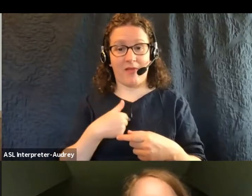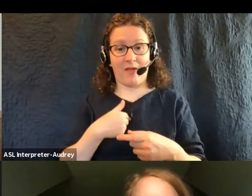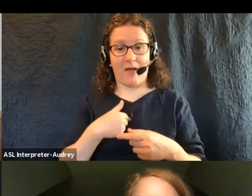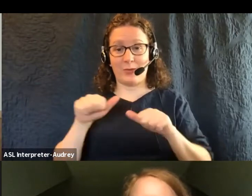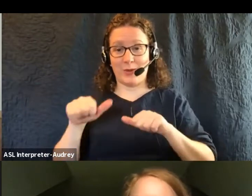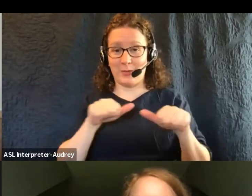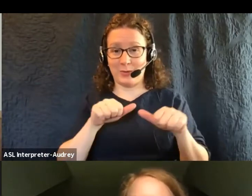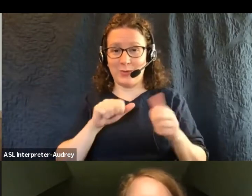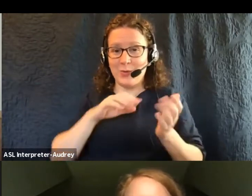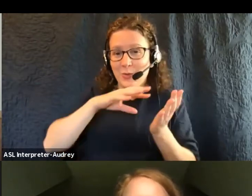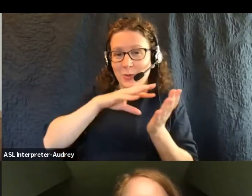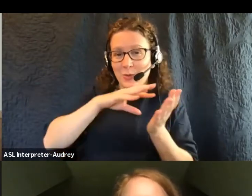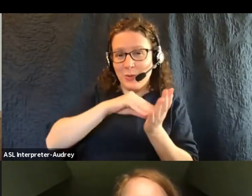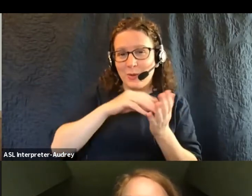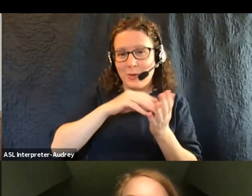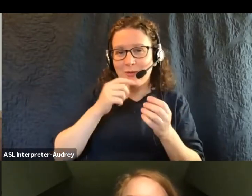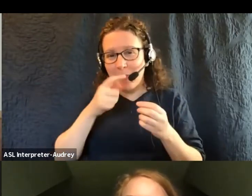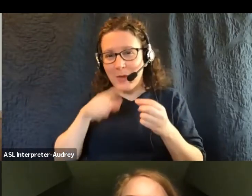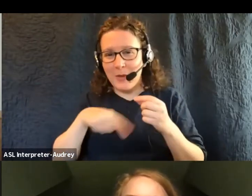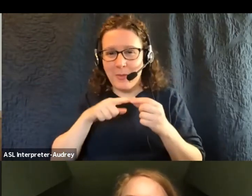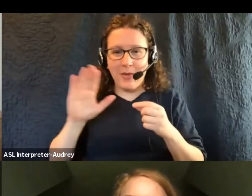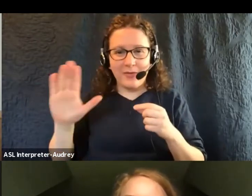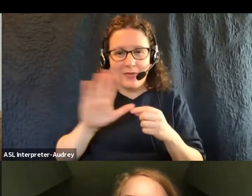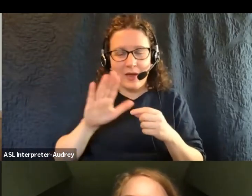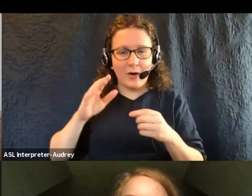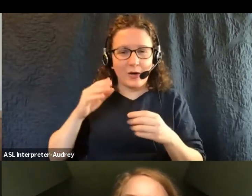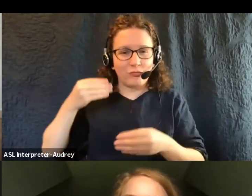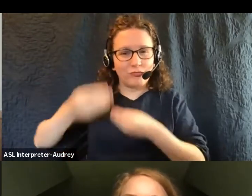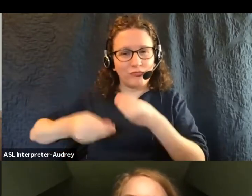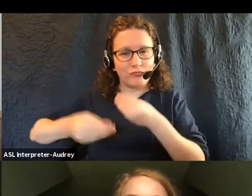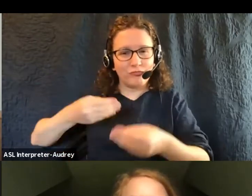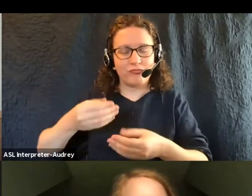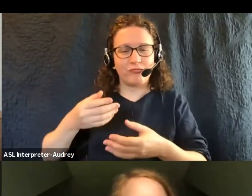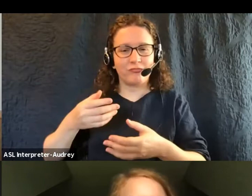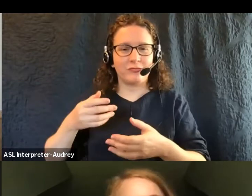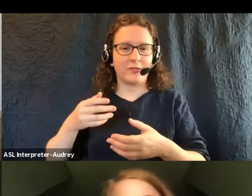learn a little bit about their heritage but not quite know a lot about it, they passed